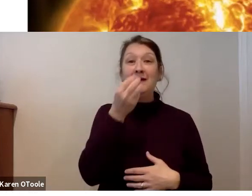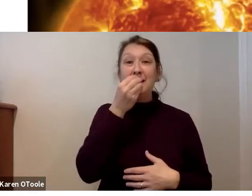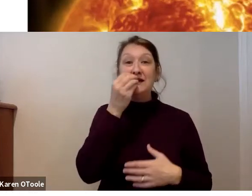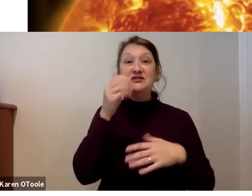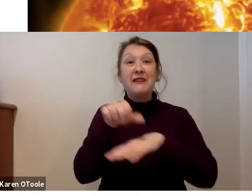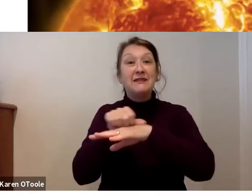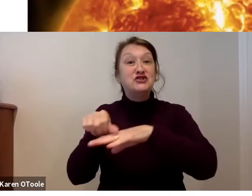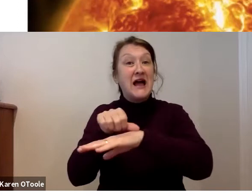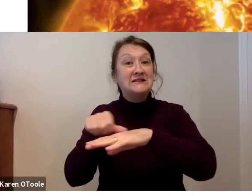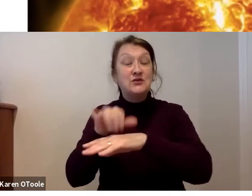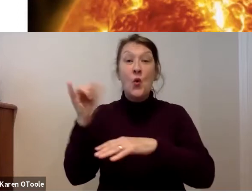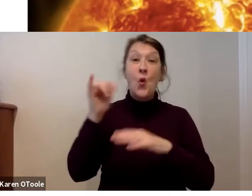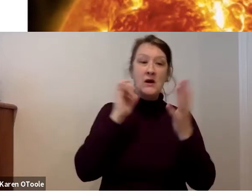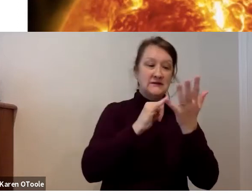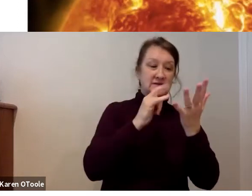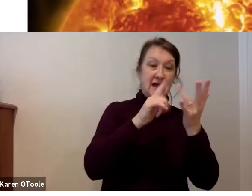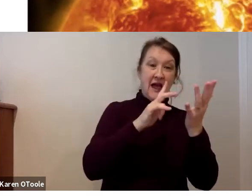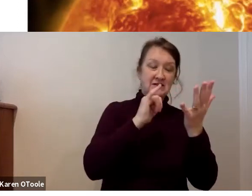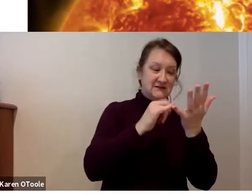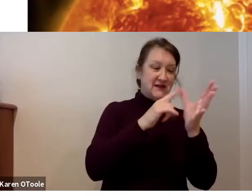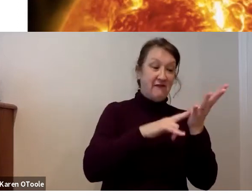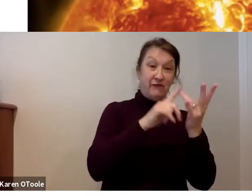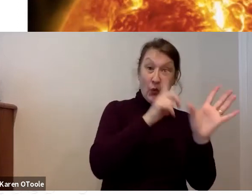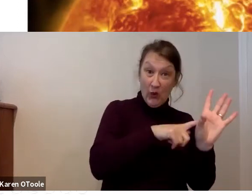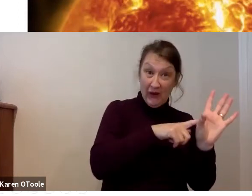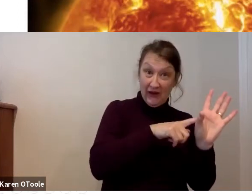thought it was quite funny and has a detailed image description.